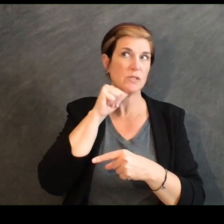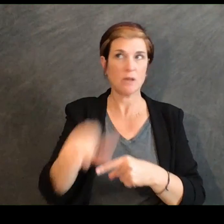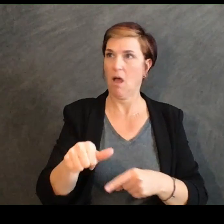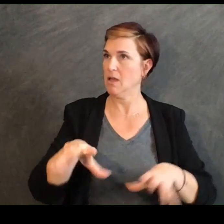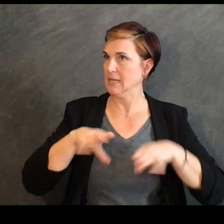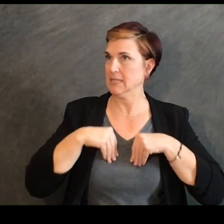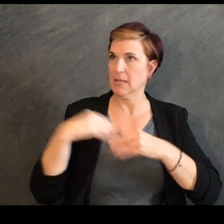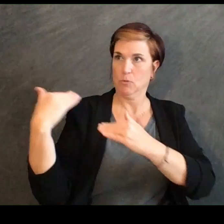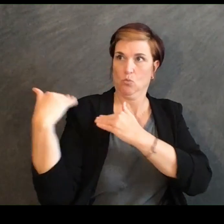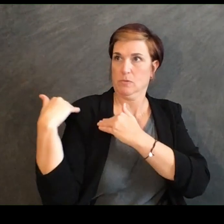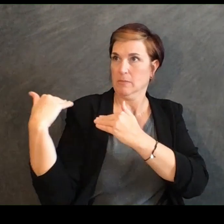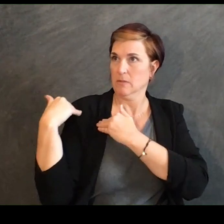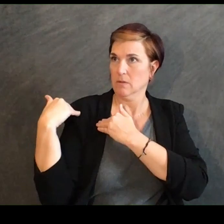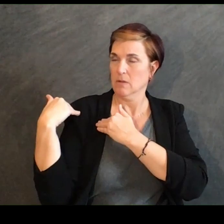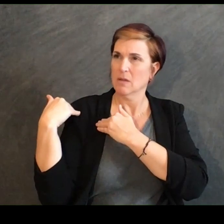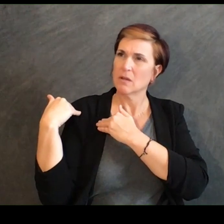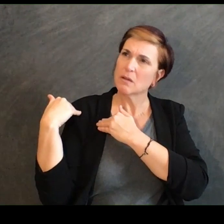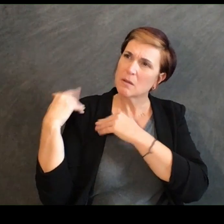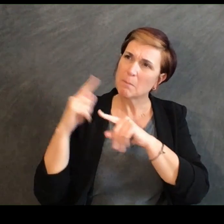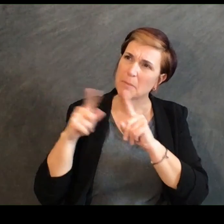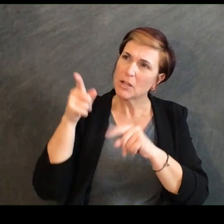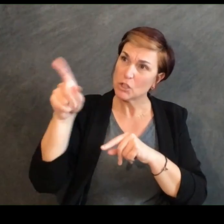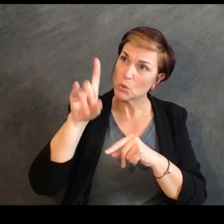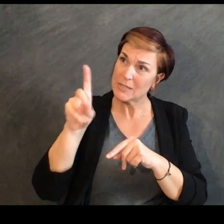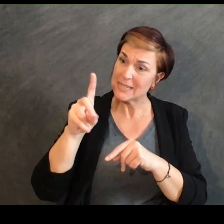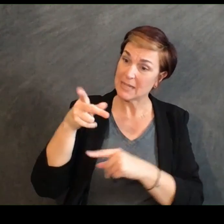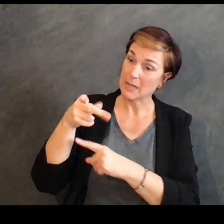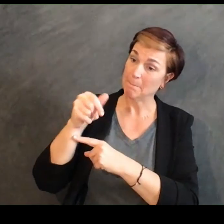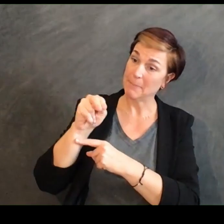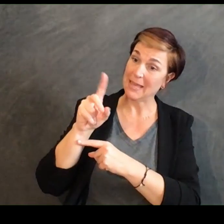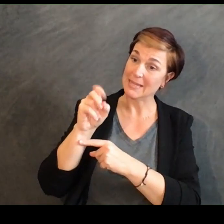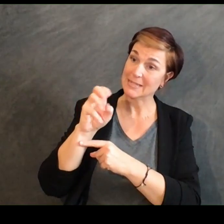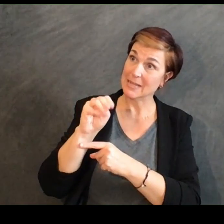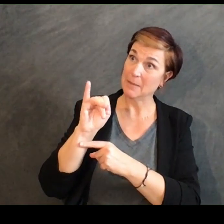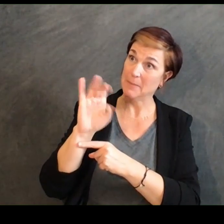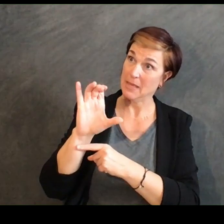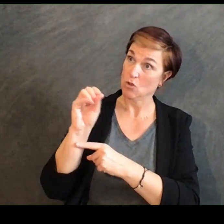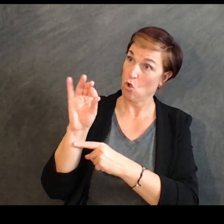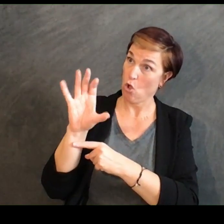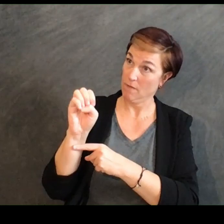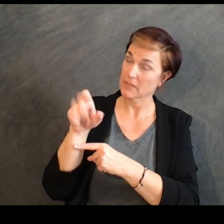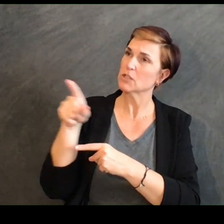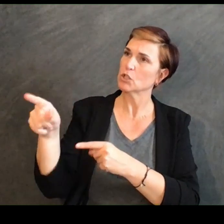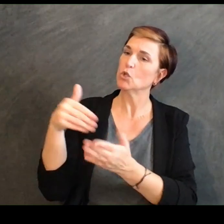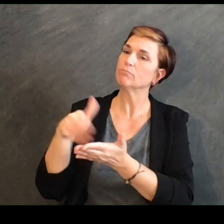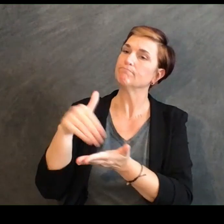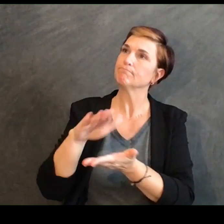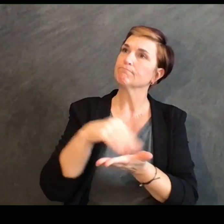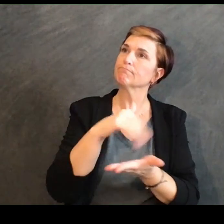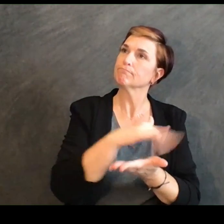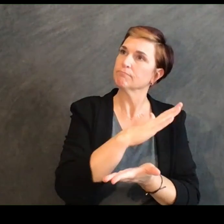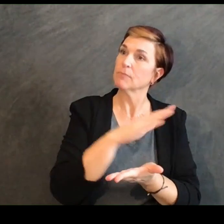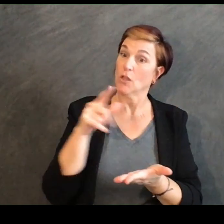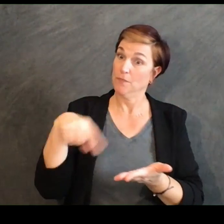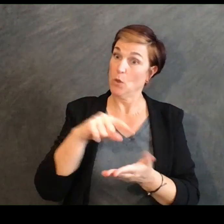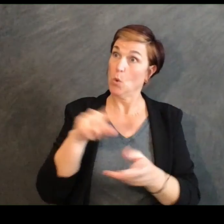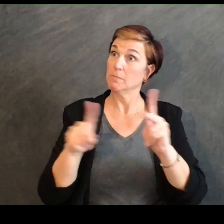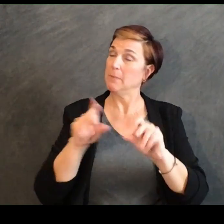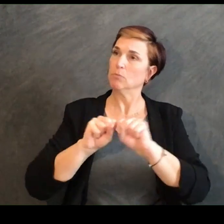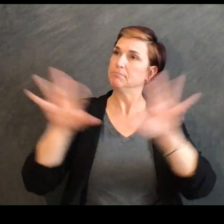disband the White House pandemic office and the officials that were working in that office left this administration abruptly so what responsibilities do you